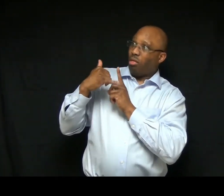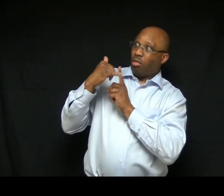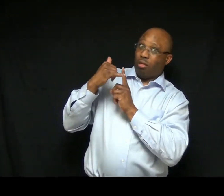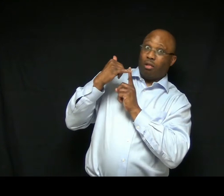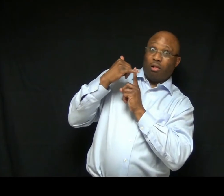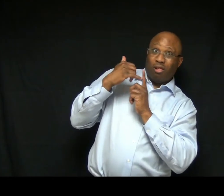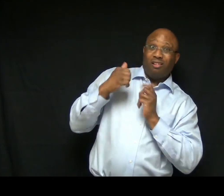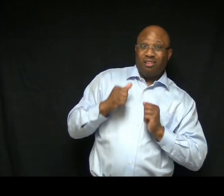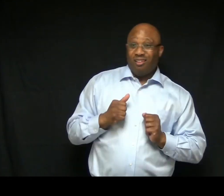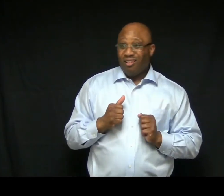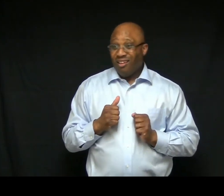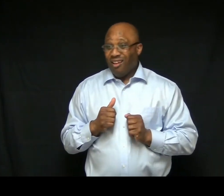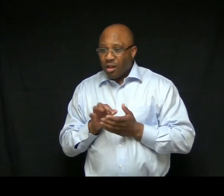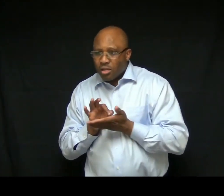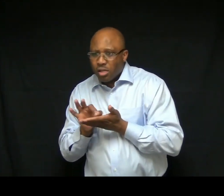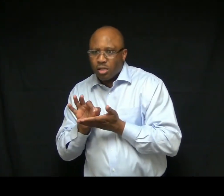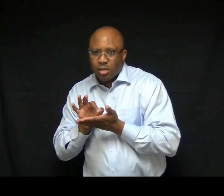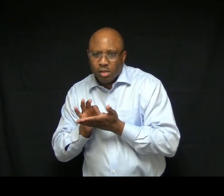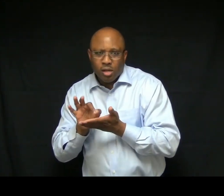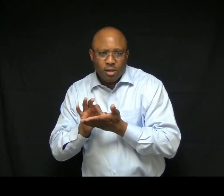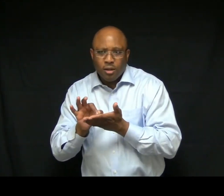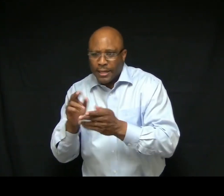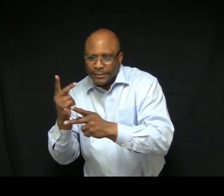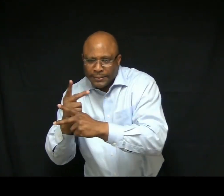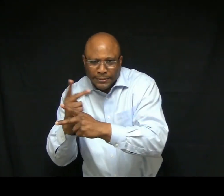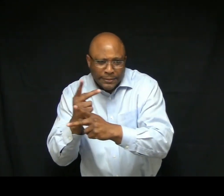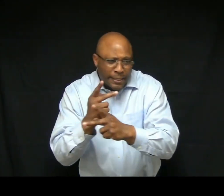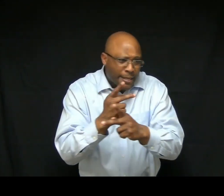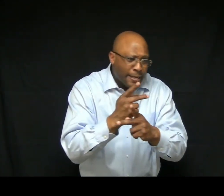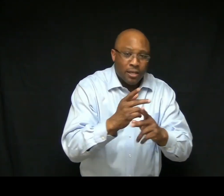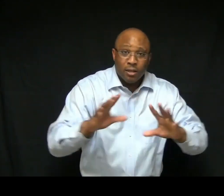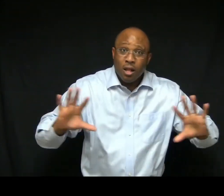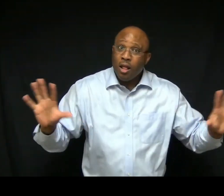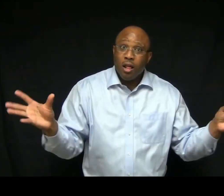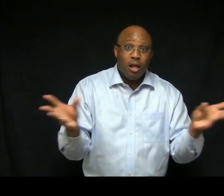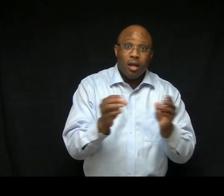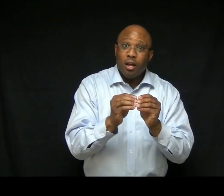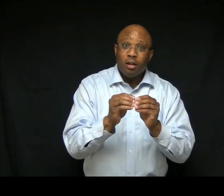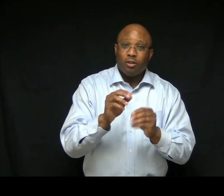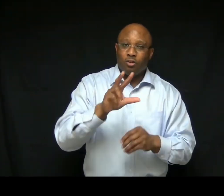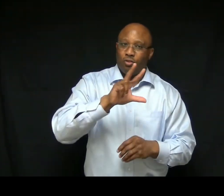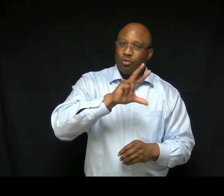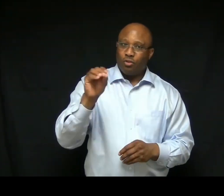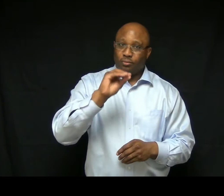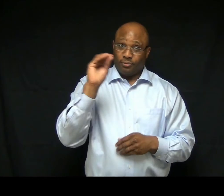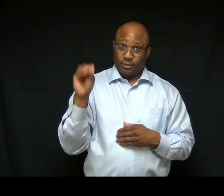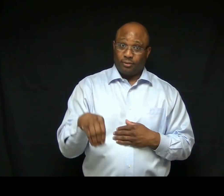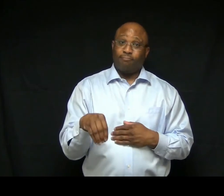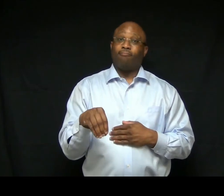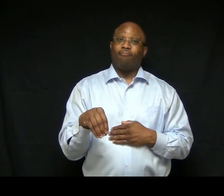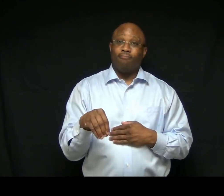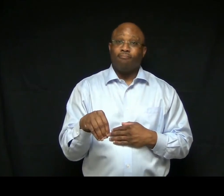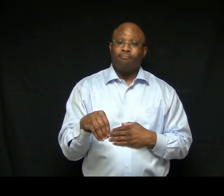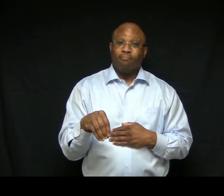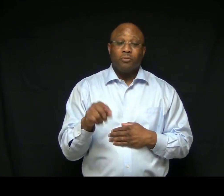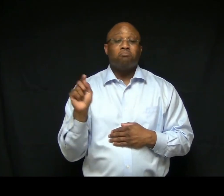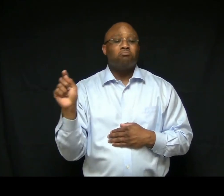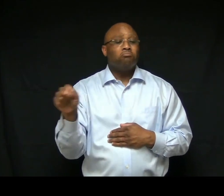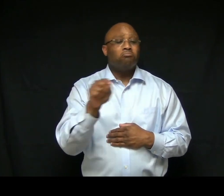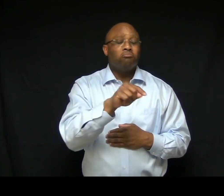a target of bullying, or both.